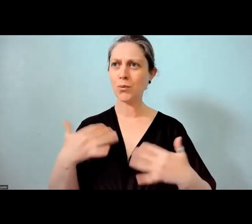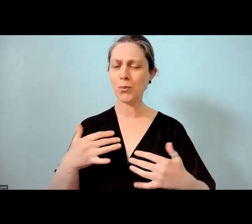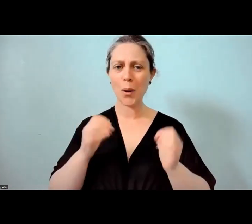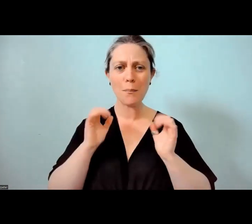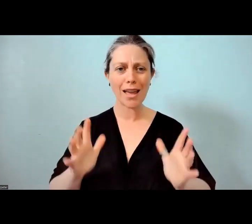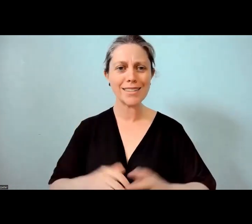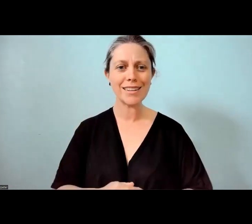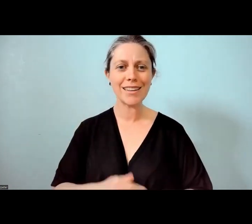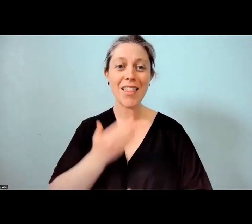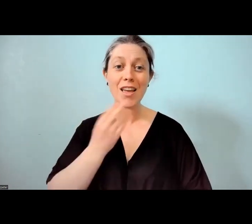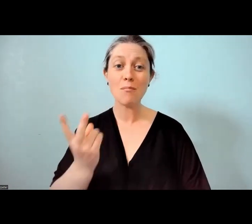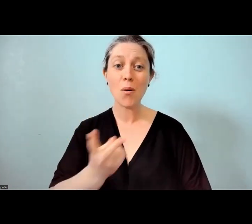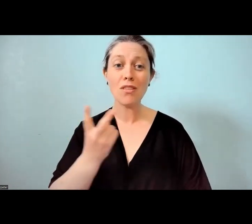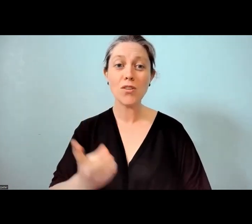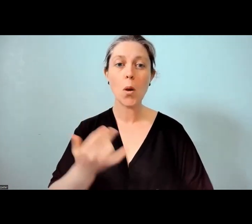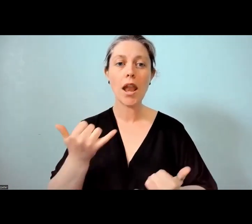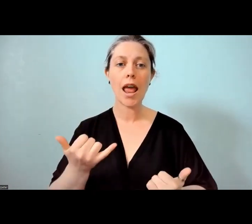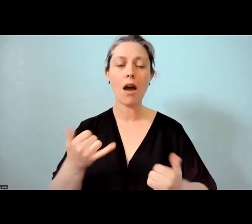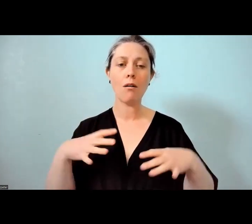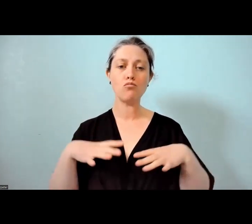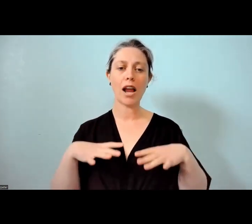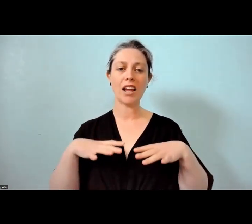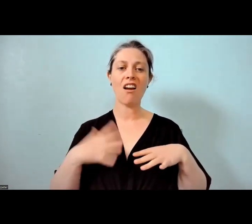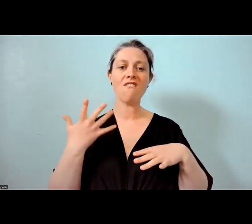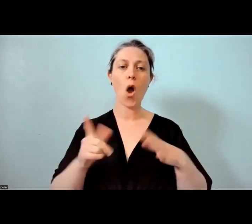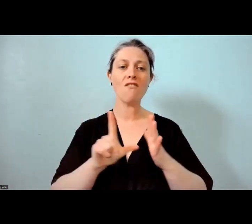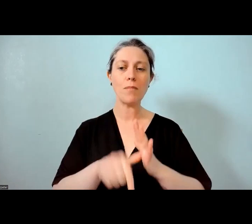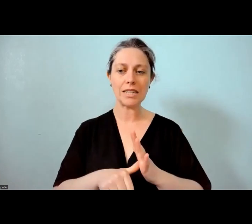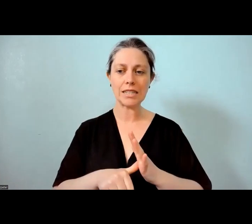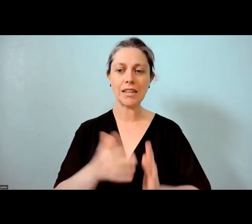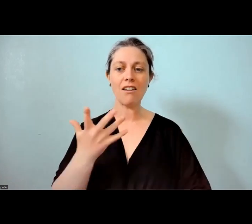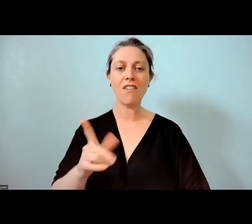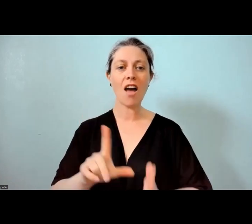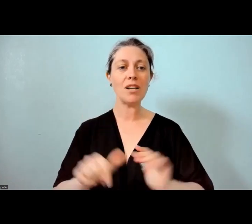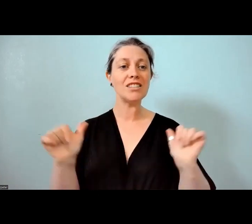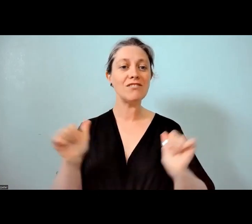We have now got a five minute break. After five minutes you can go away and do what you have to do.